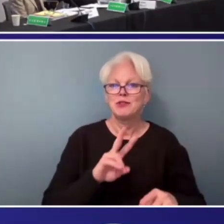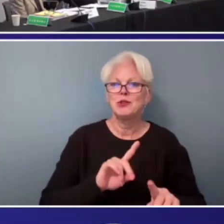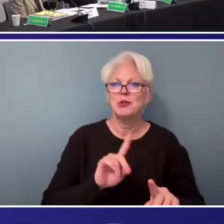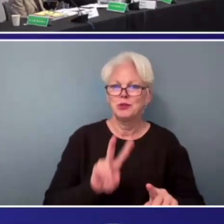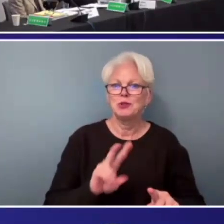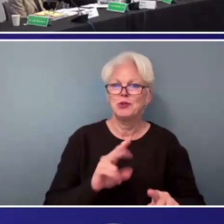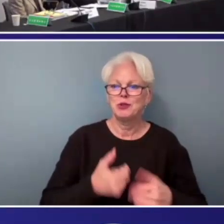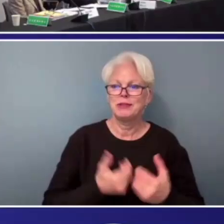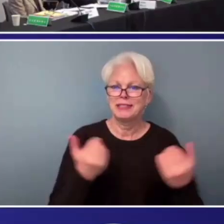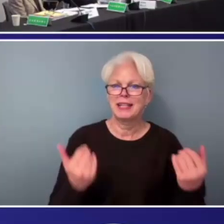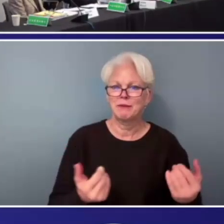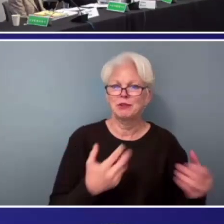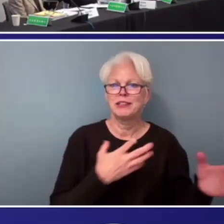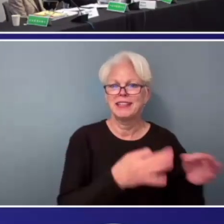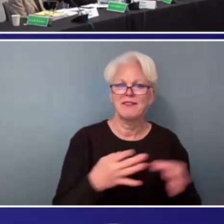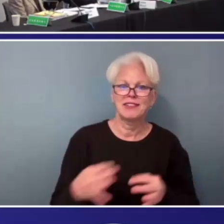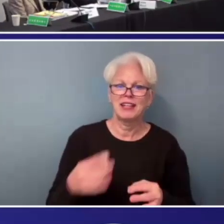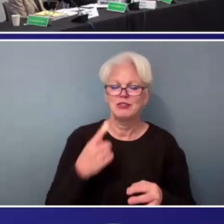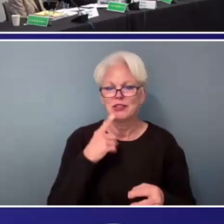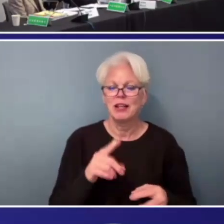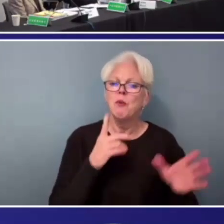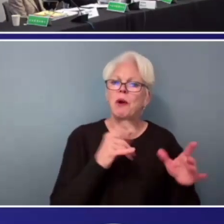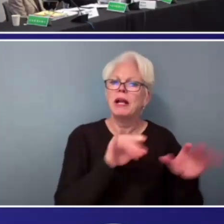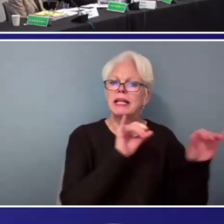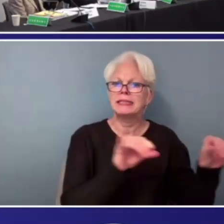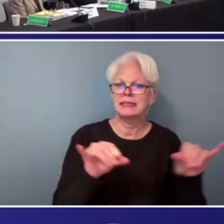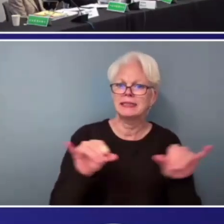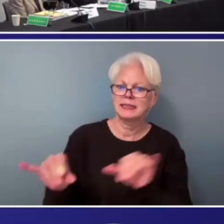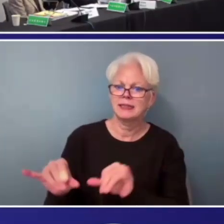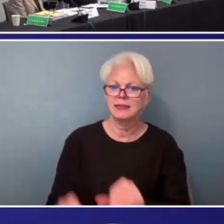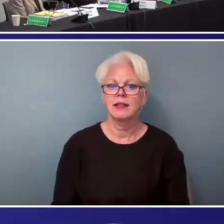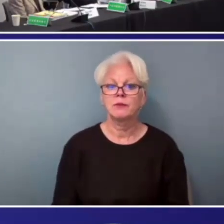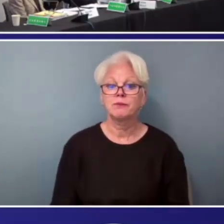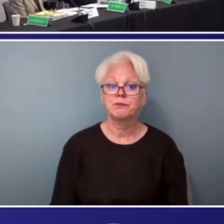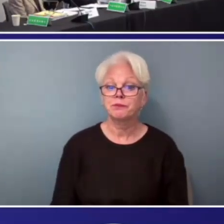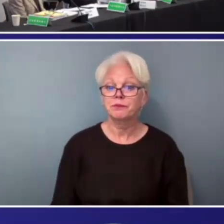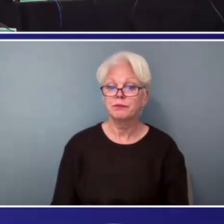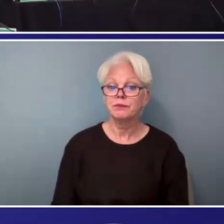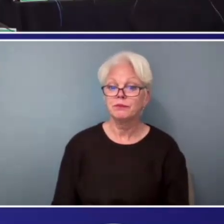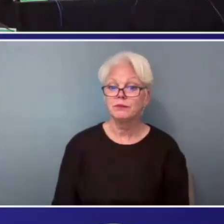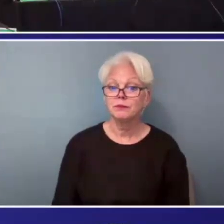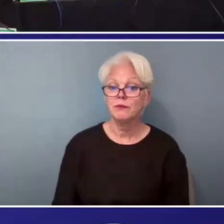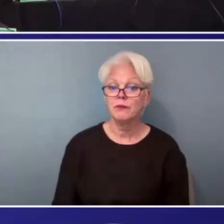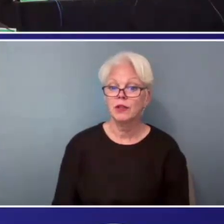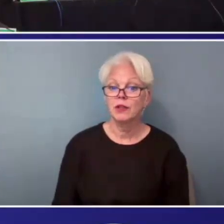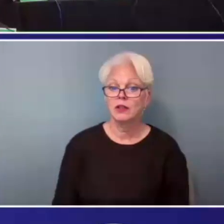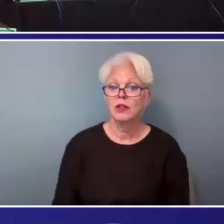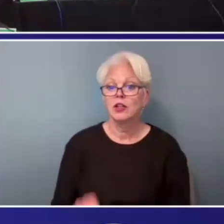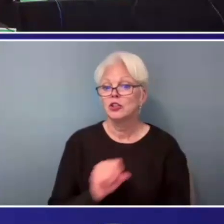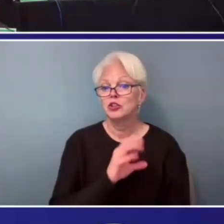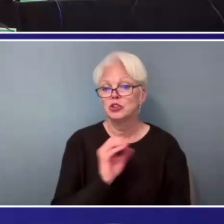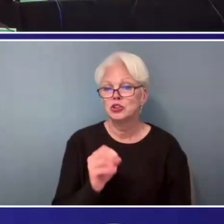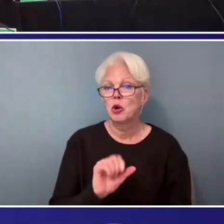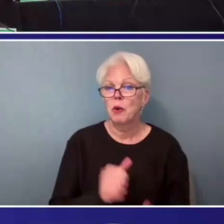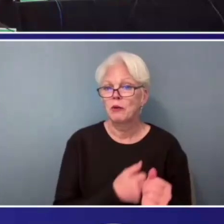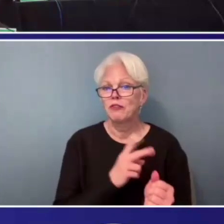so that, that was -- it was mostly a consistency thing. So as, as a follow-up to that, just a couple of things.